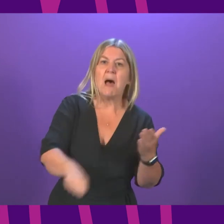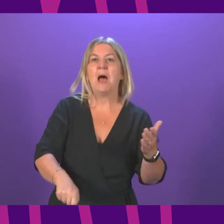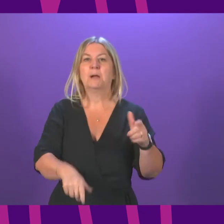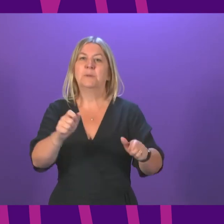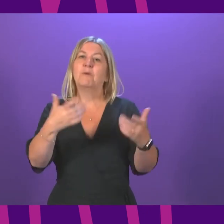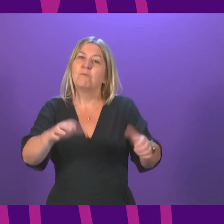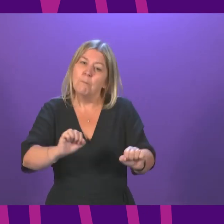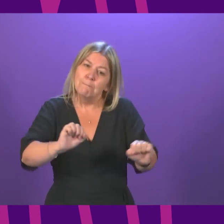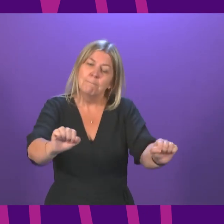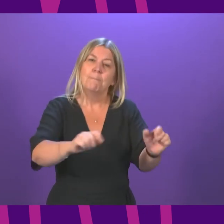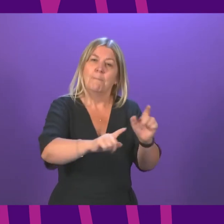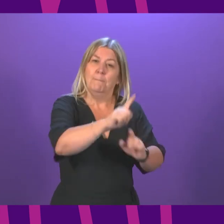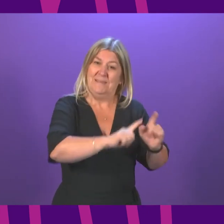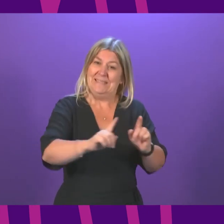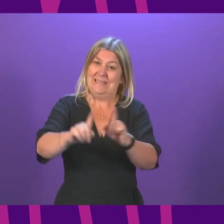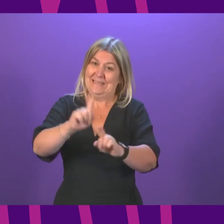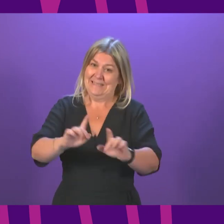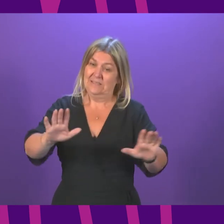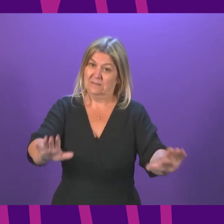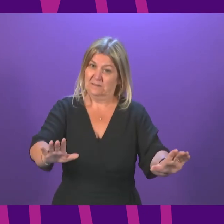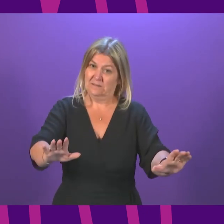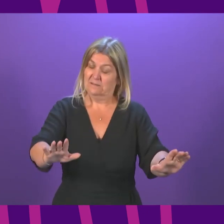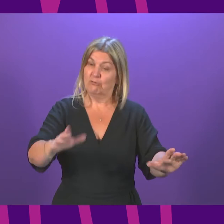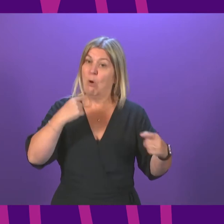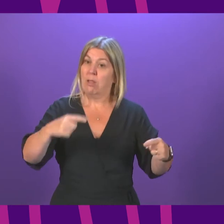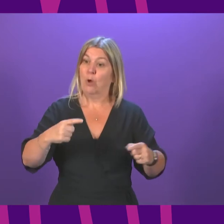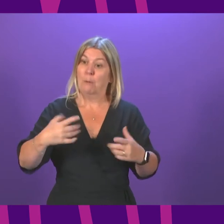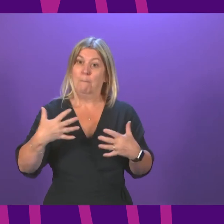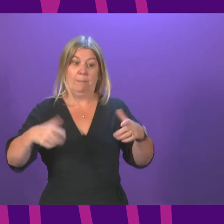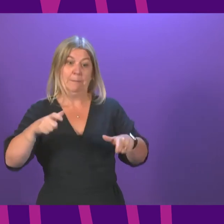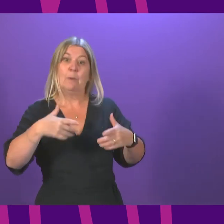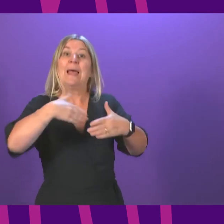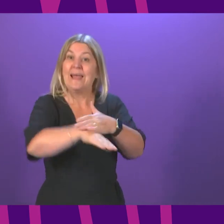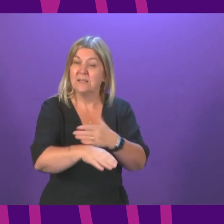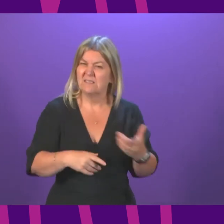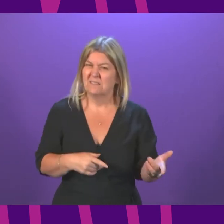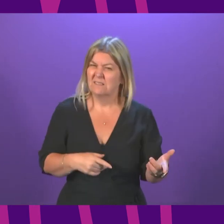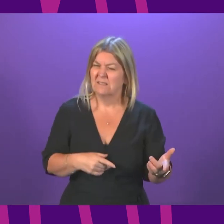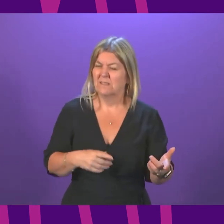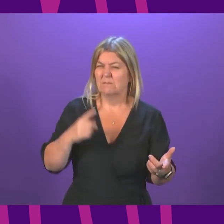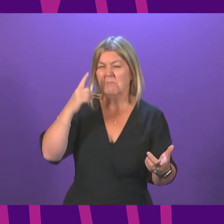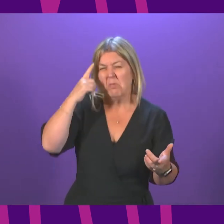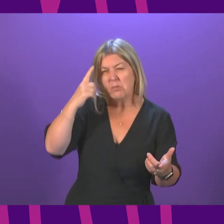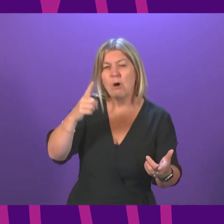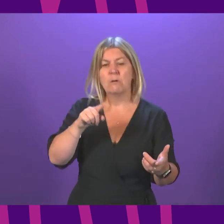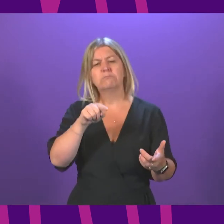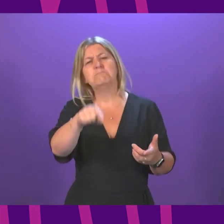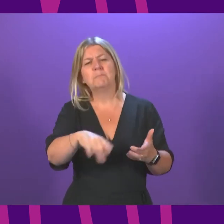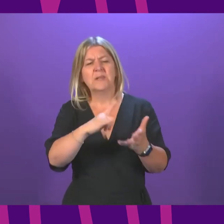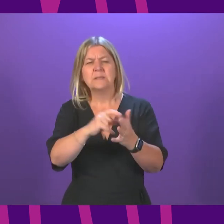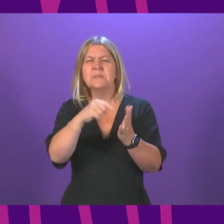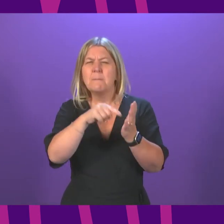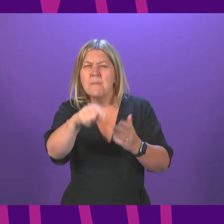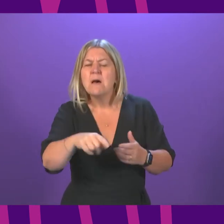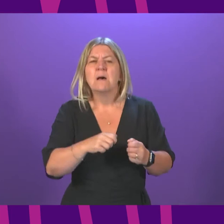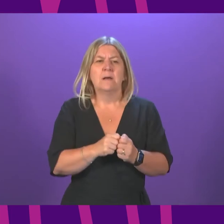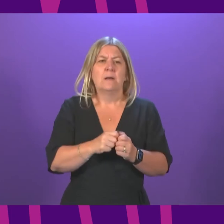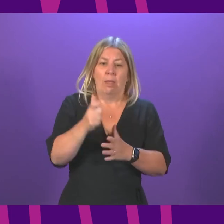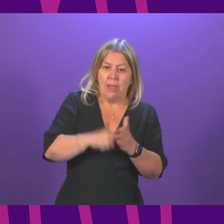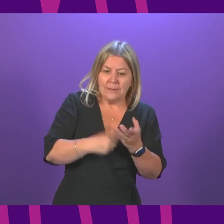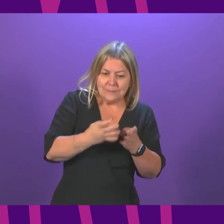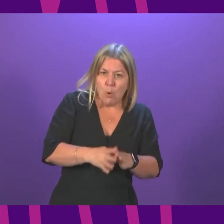My argument was then, and is now, that licensing boards and councils should by September be